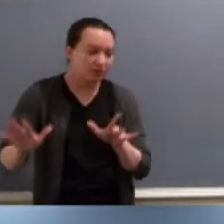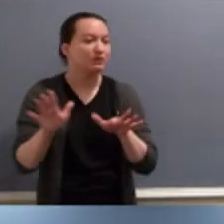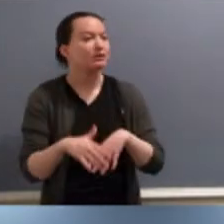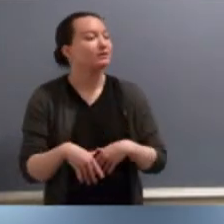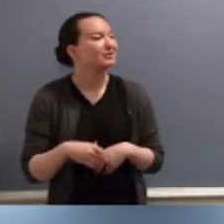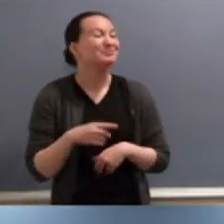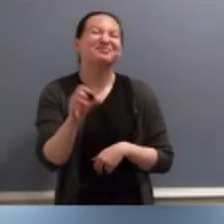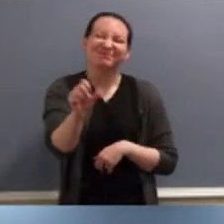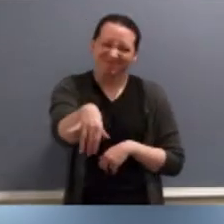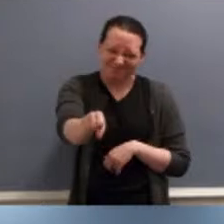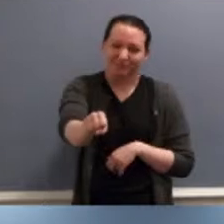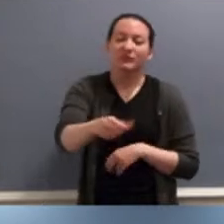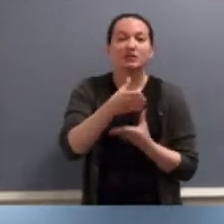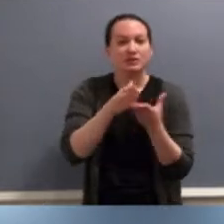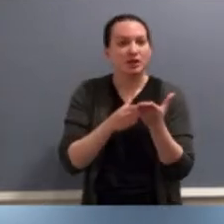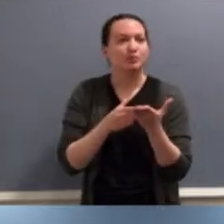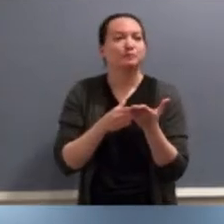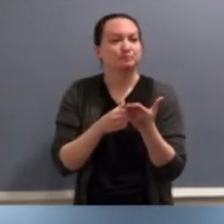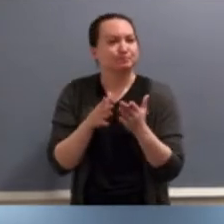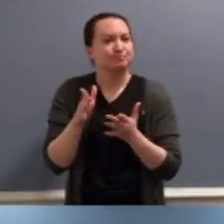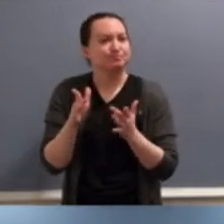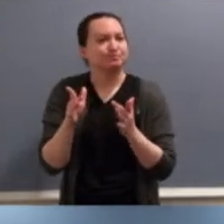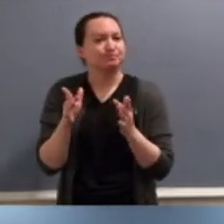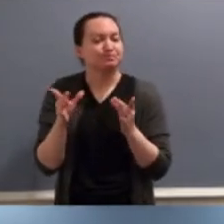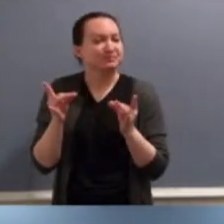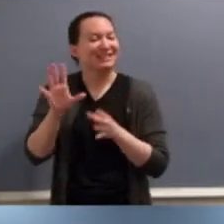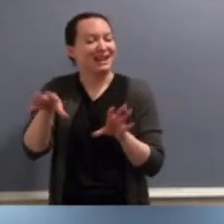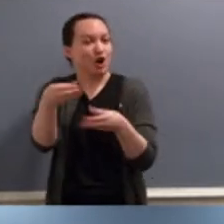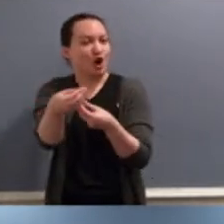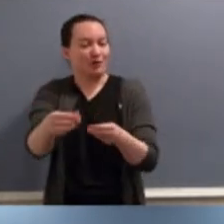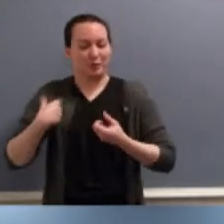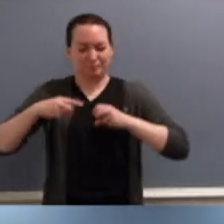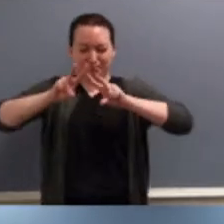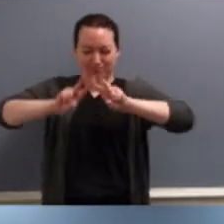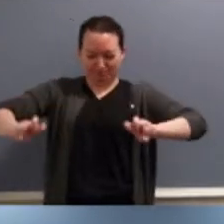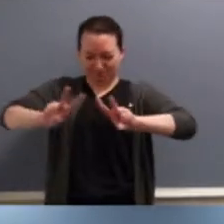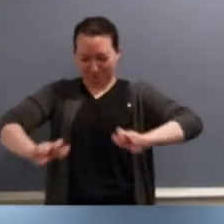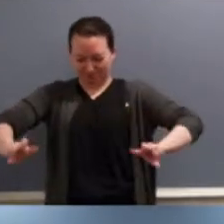been there's been some attrition in that in that office and we're looking at it right now we've